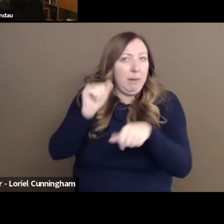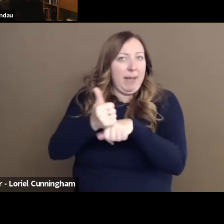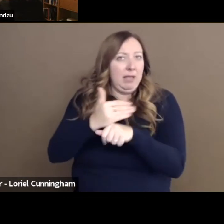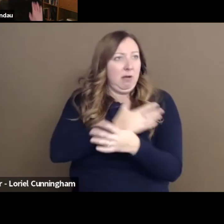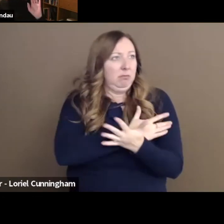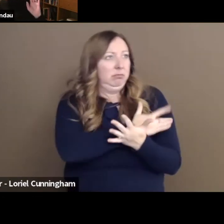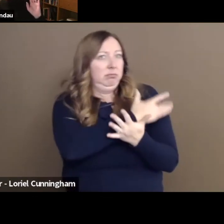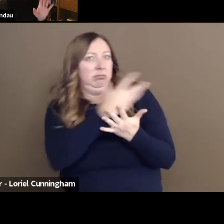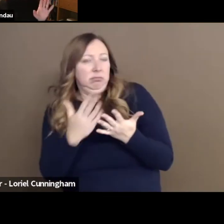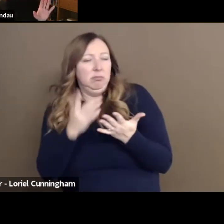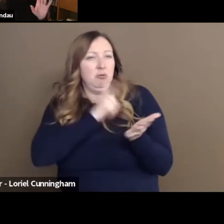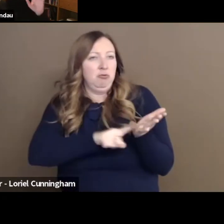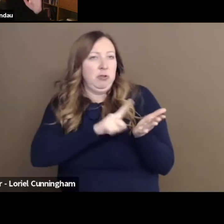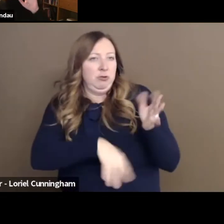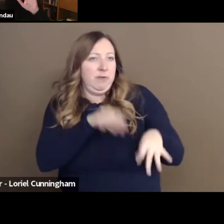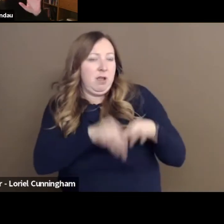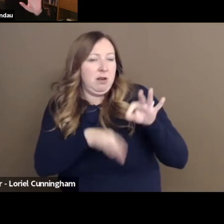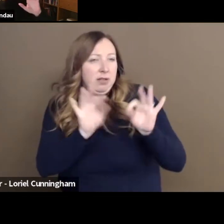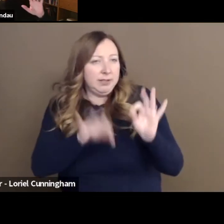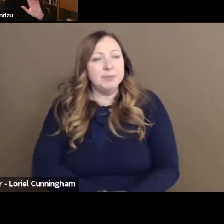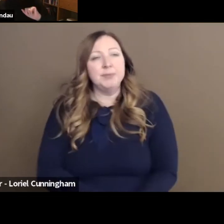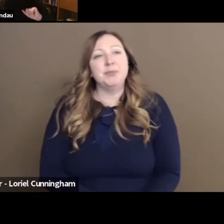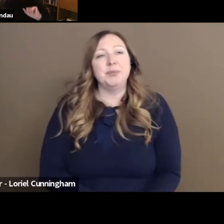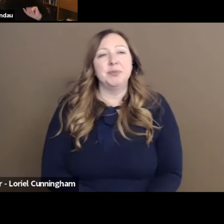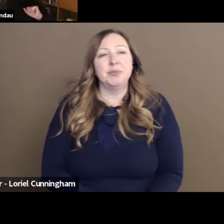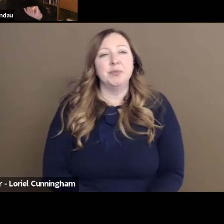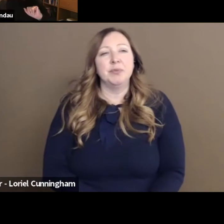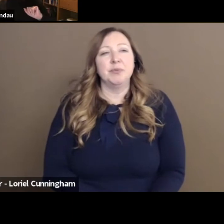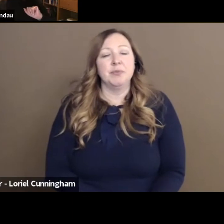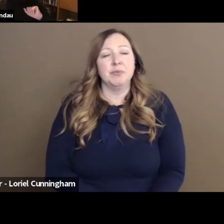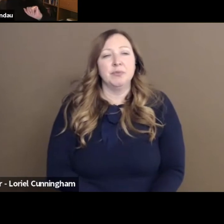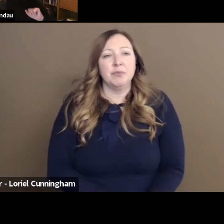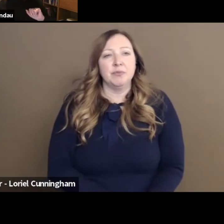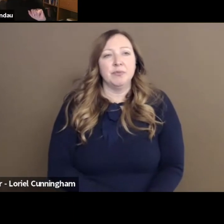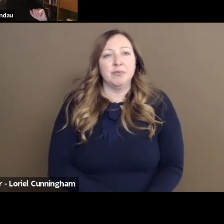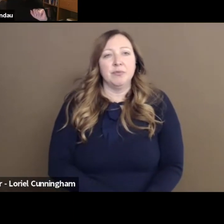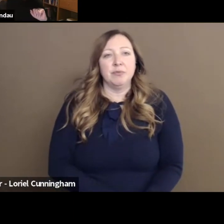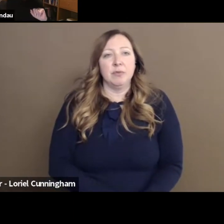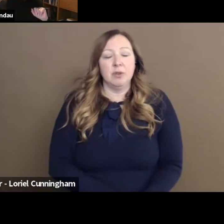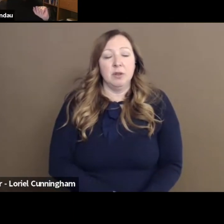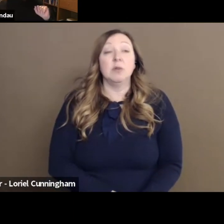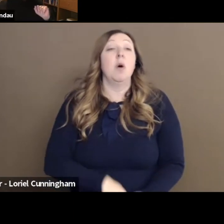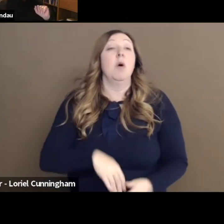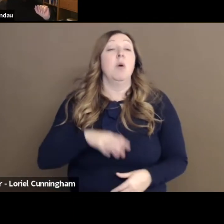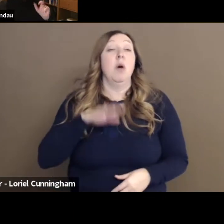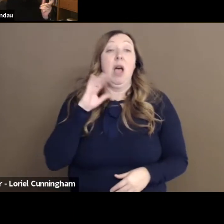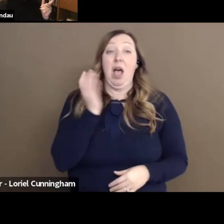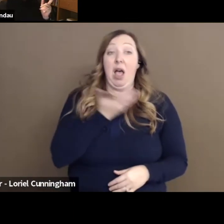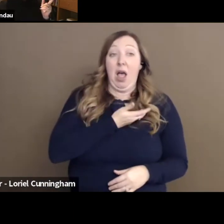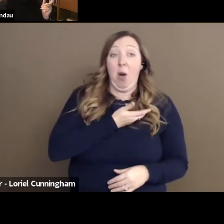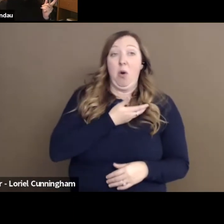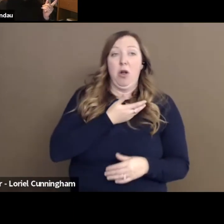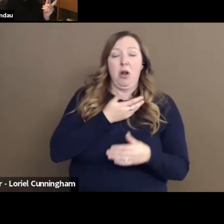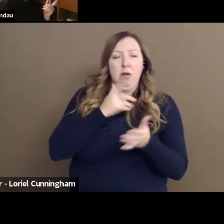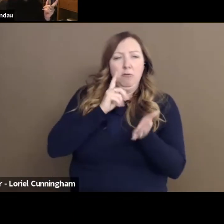um let me just say the revised the summary for geometric or reorientation is again there is persistent structure